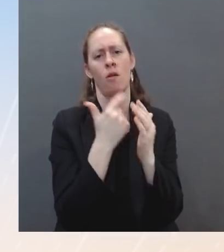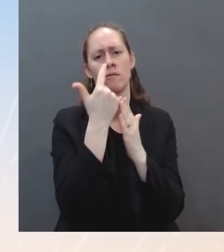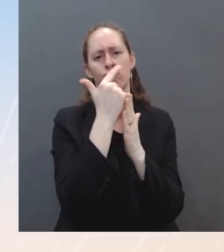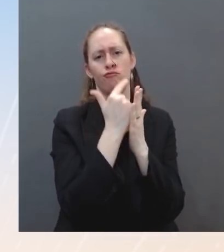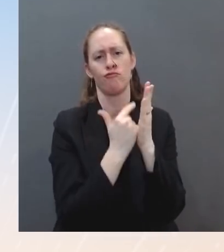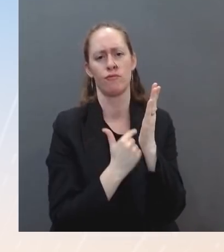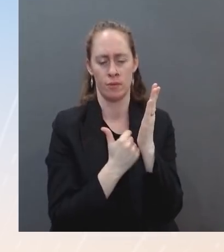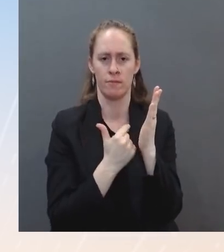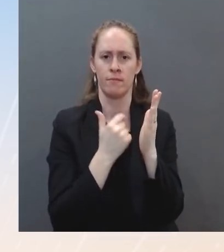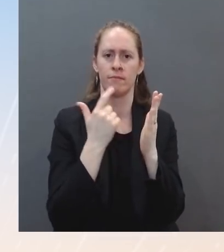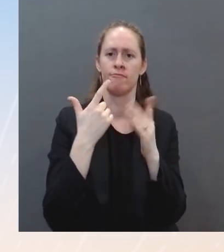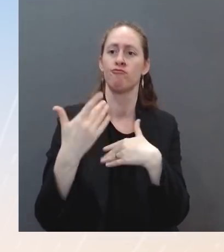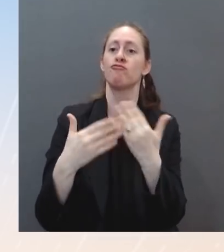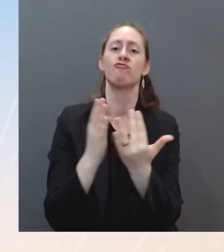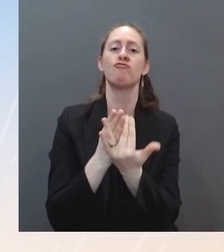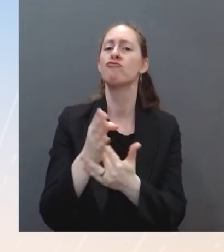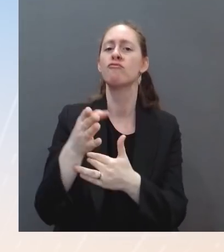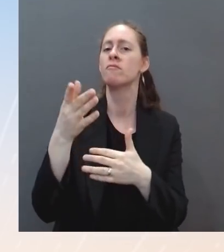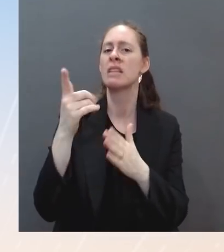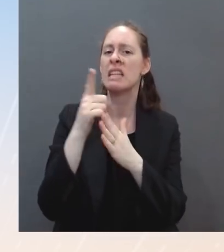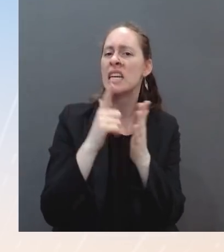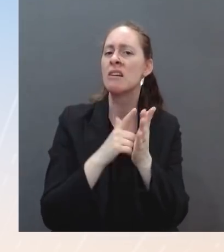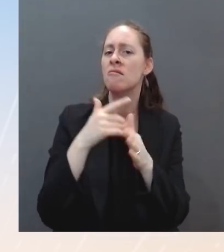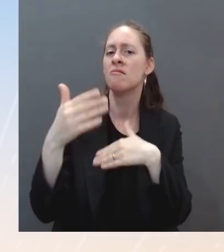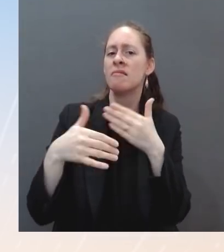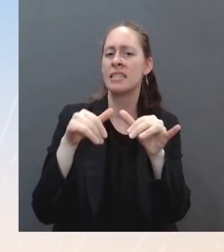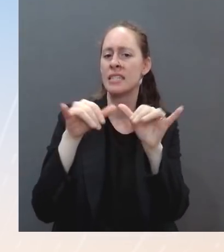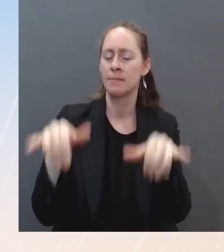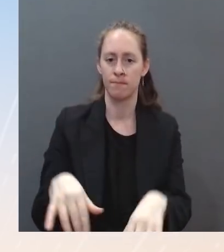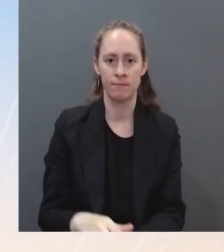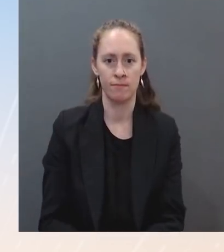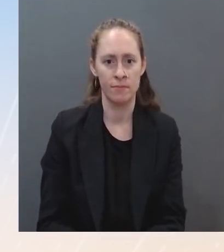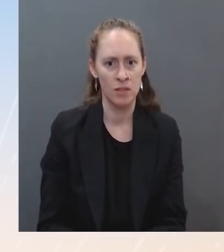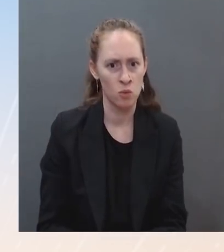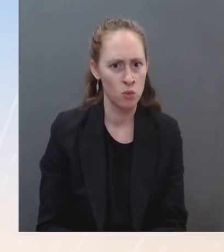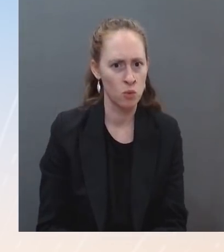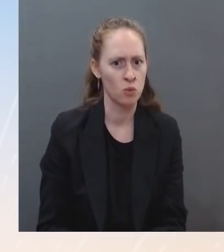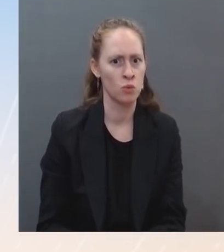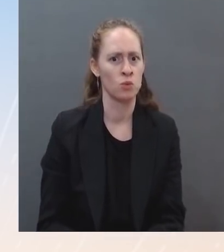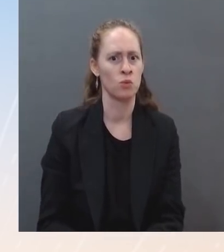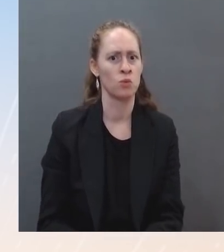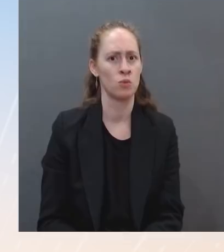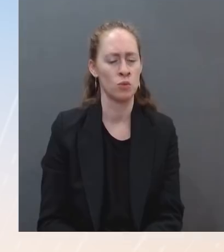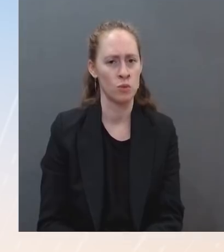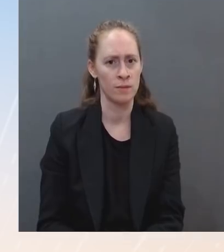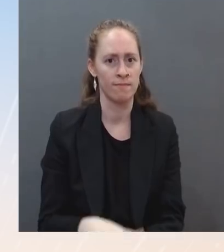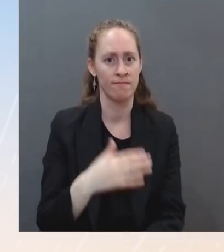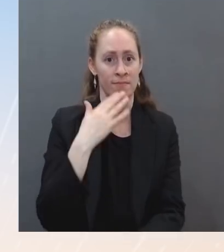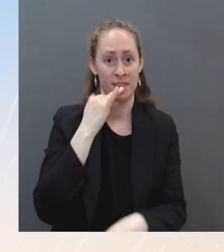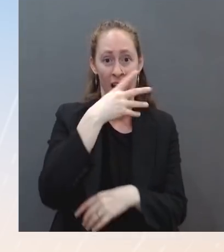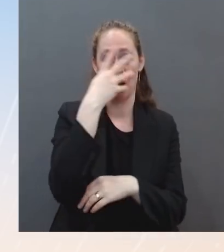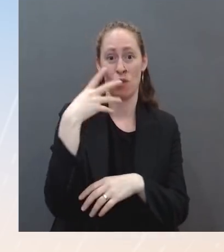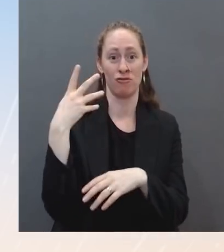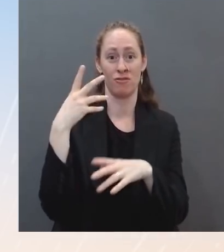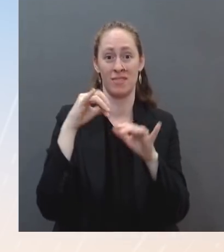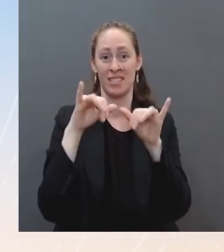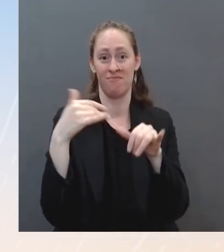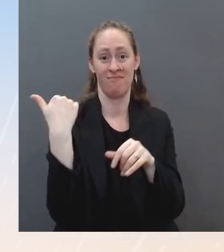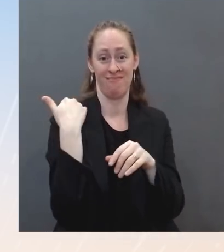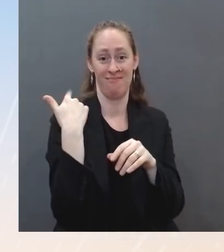when we came into this administration. We inherited an immigration system that had been systematically dismantled by the previous administration.